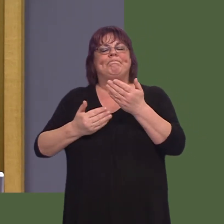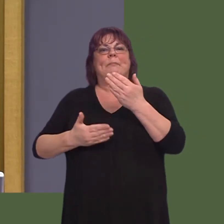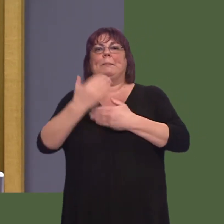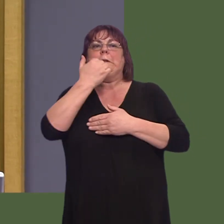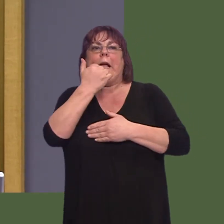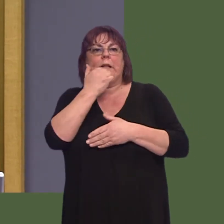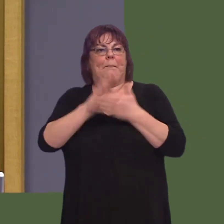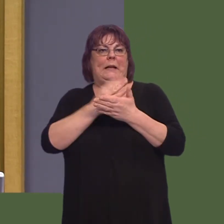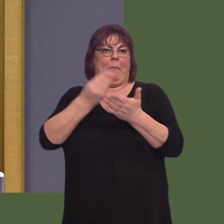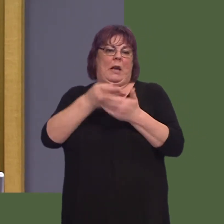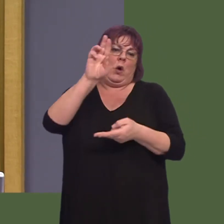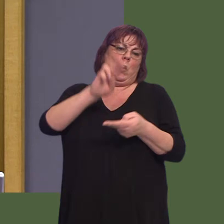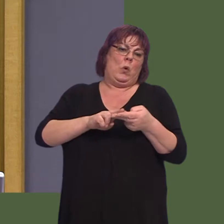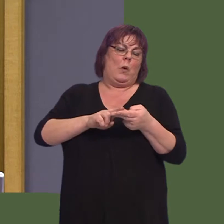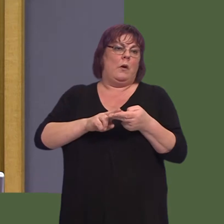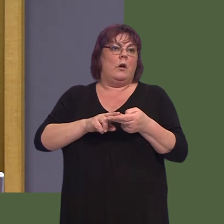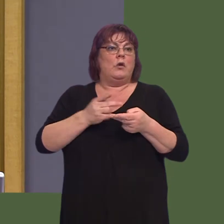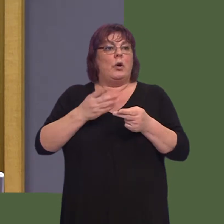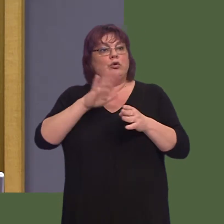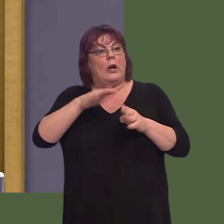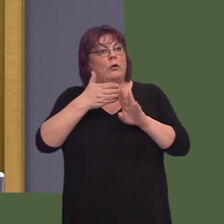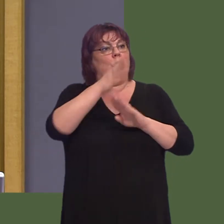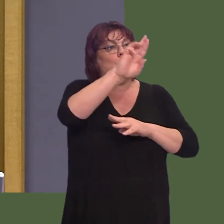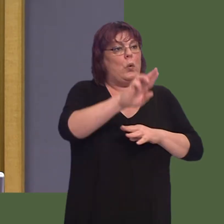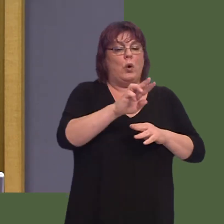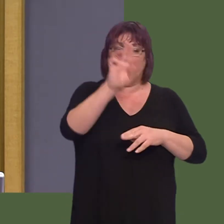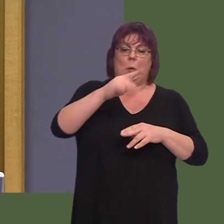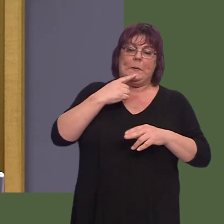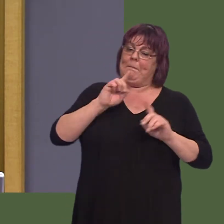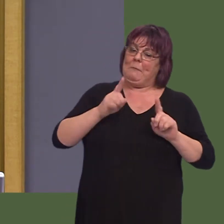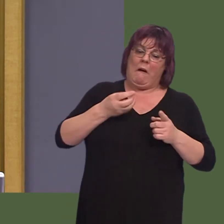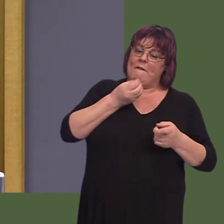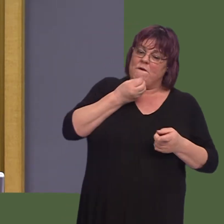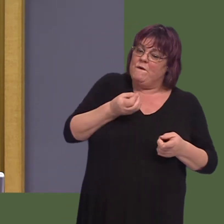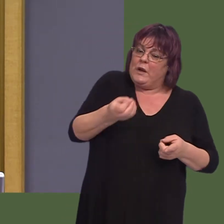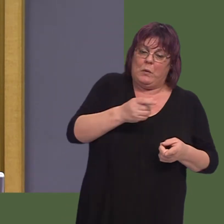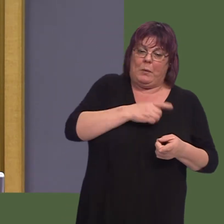I understand the council's position in this, but it can't be right, in my view, that a